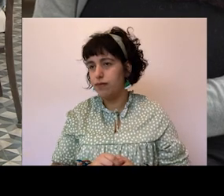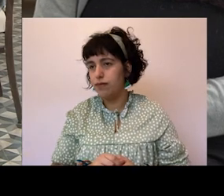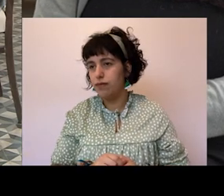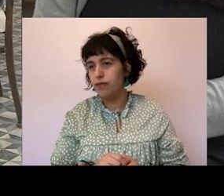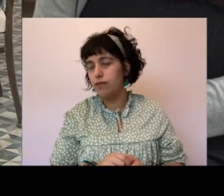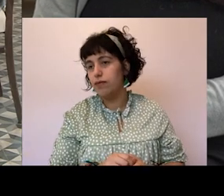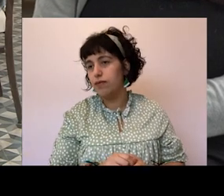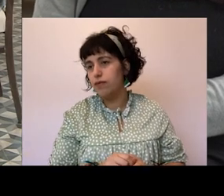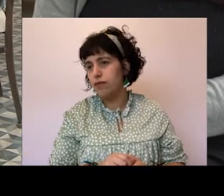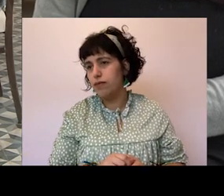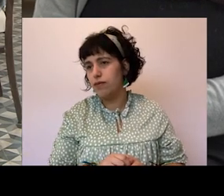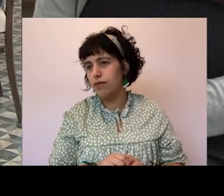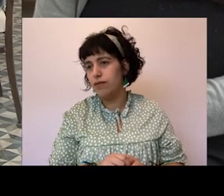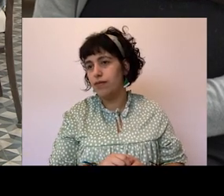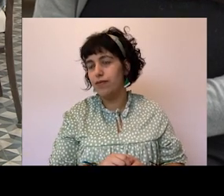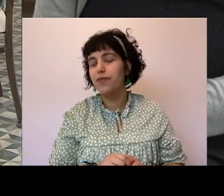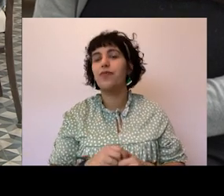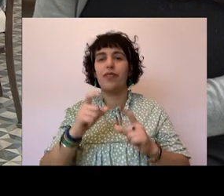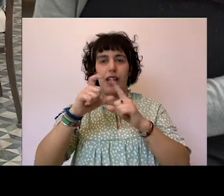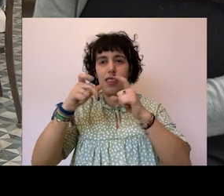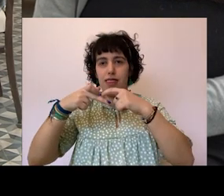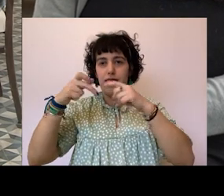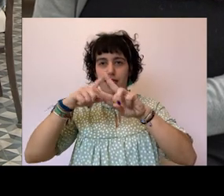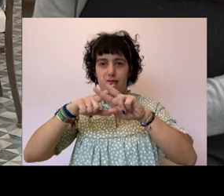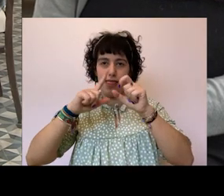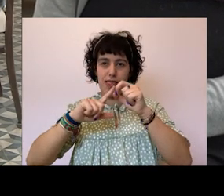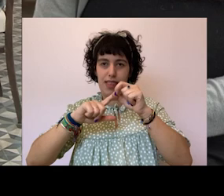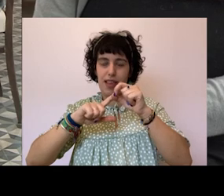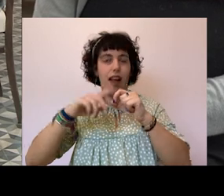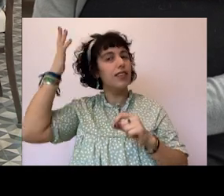Apart from that, I have a performance life.